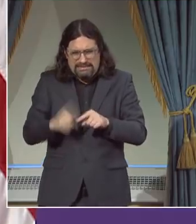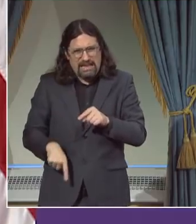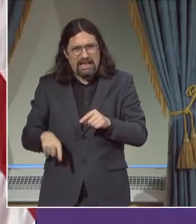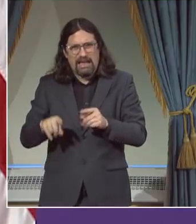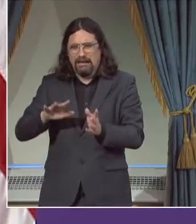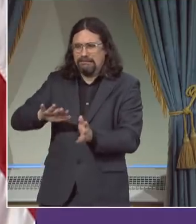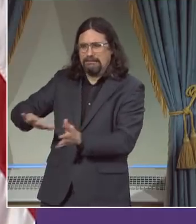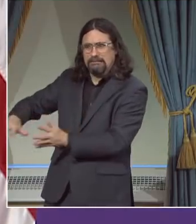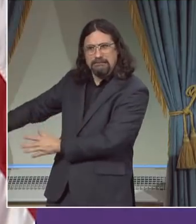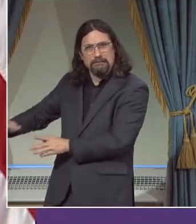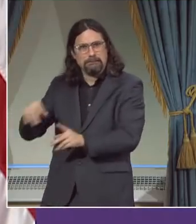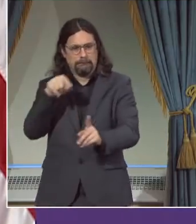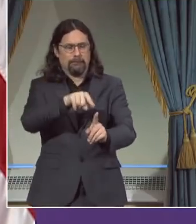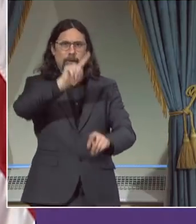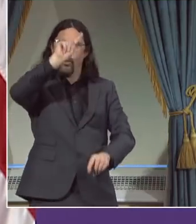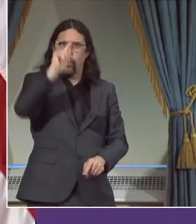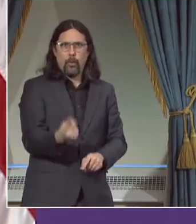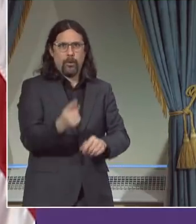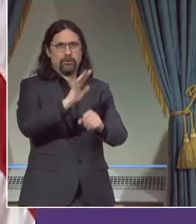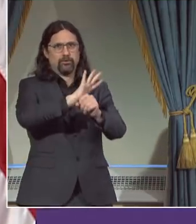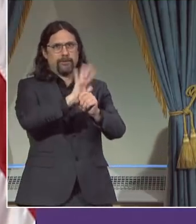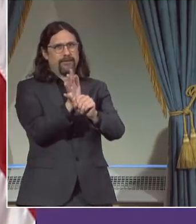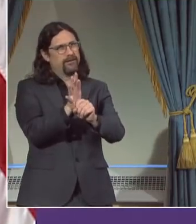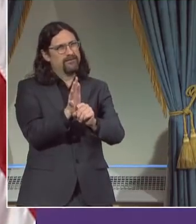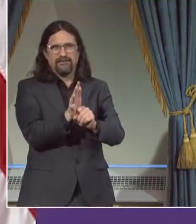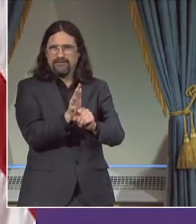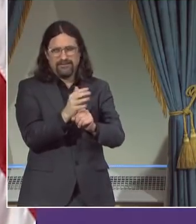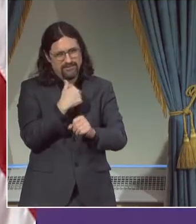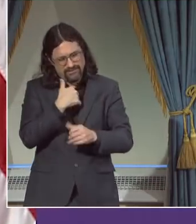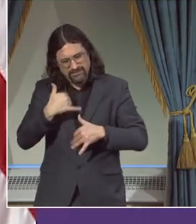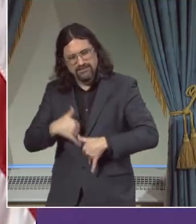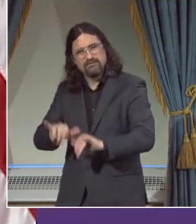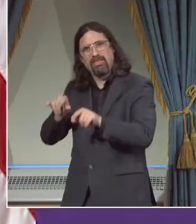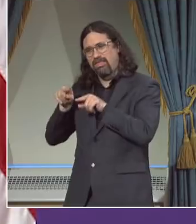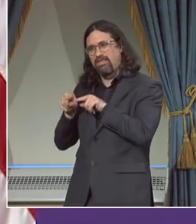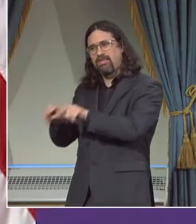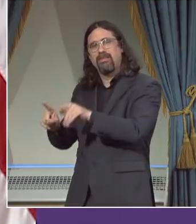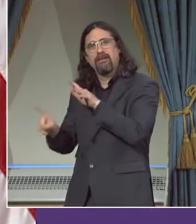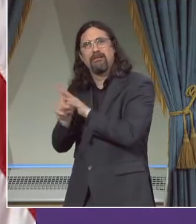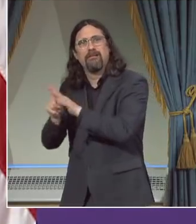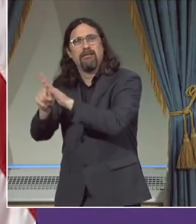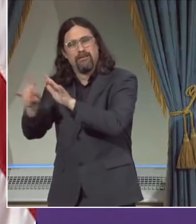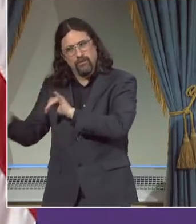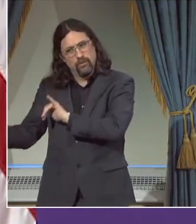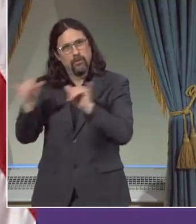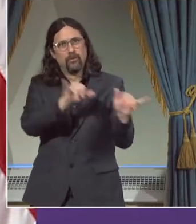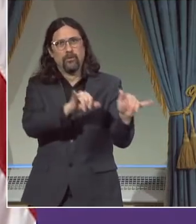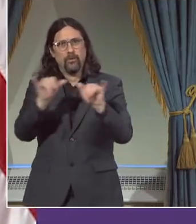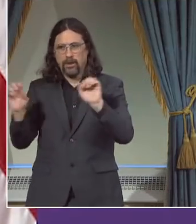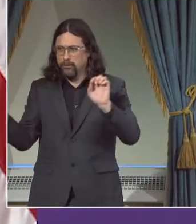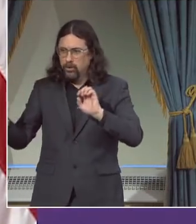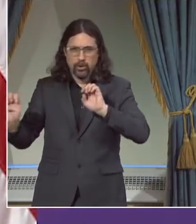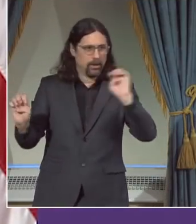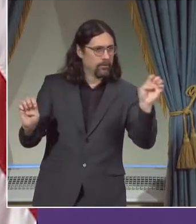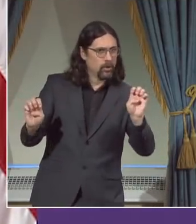RFONST. WHATEVER DAN NIGRO NEEDS, HE WILL GET SO THAT WE CAN KEEP THE 911 SYSTEM